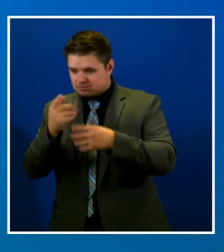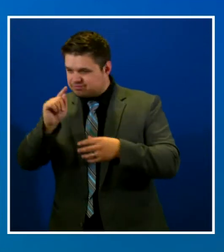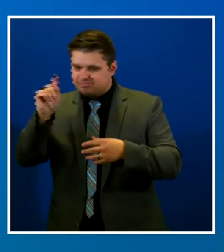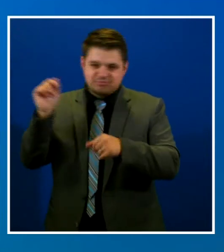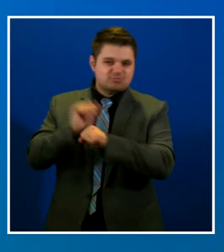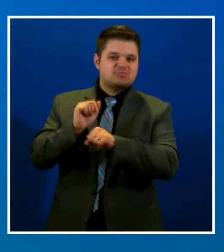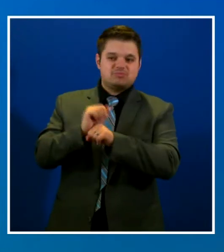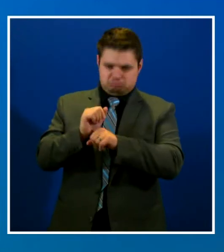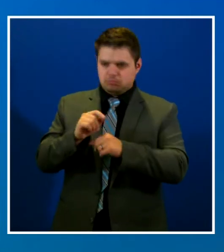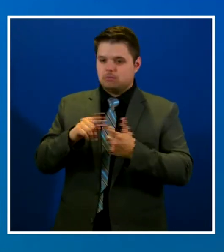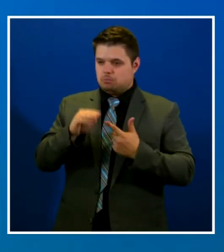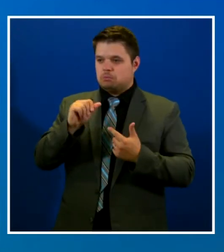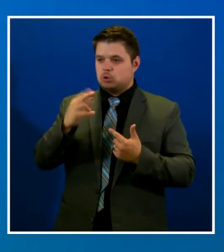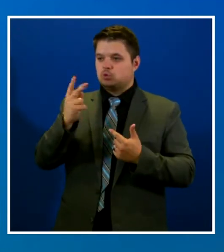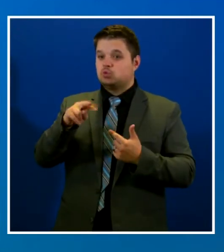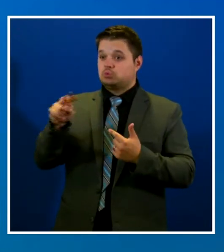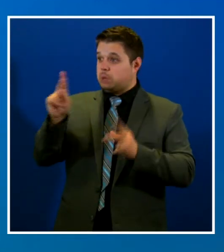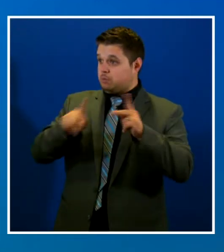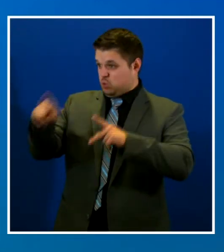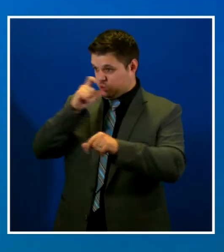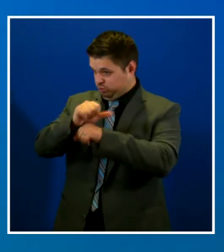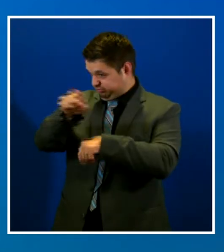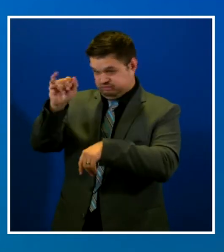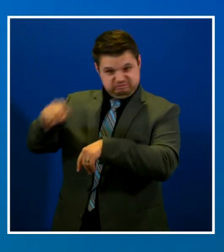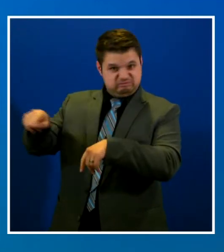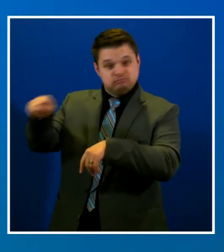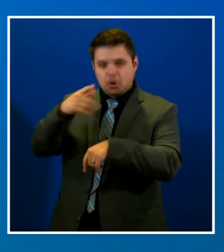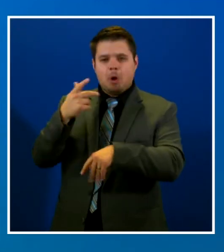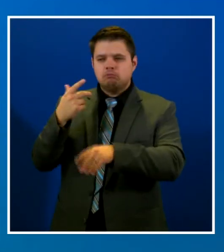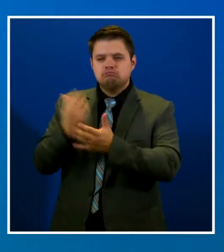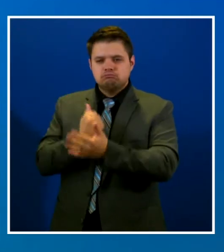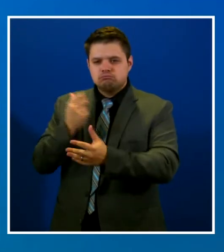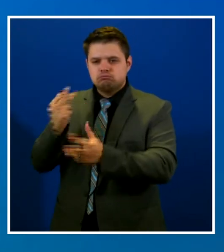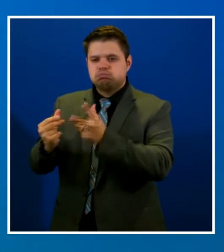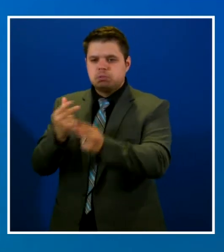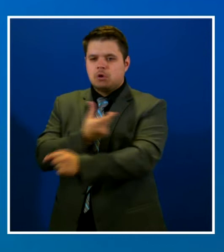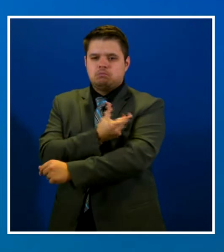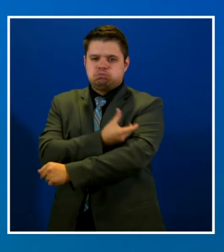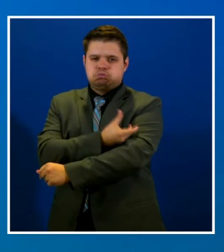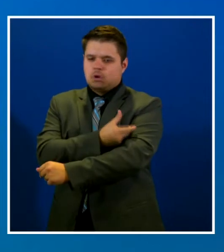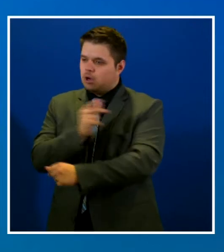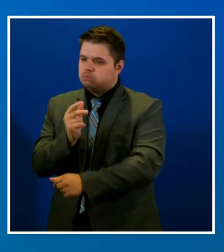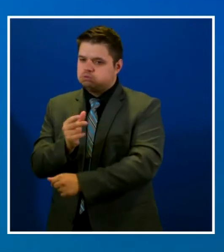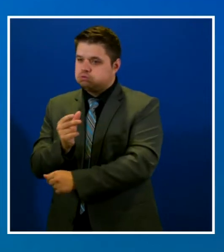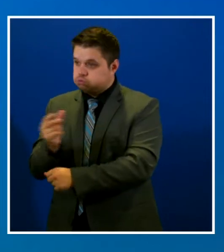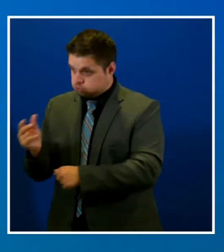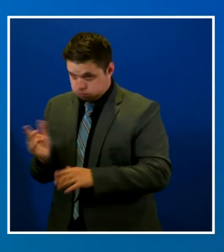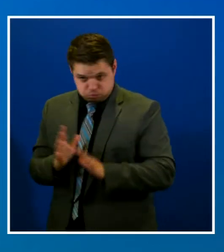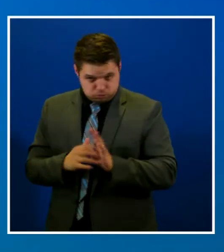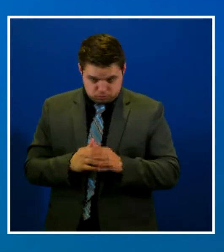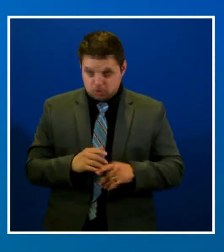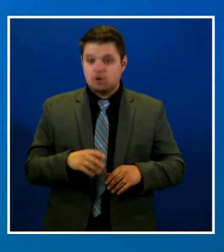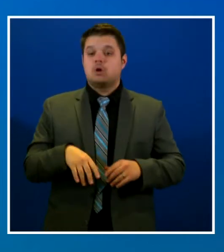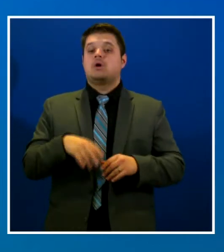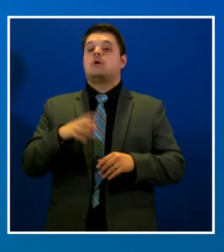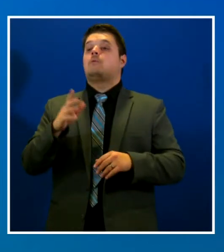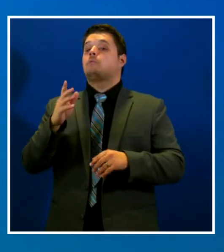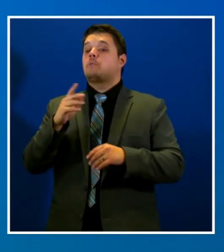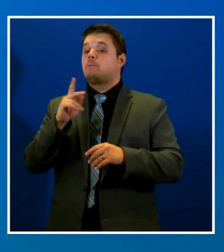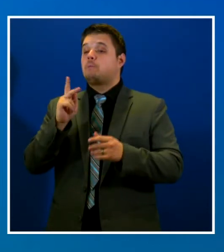This tier will also include individuals over the age of 16, who are pregnant or have a disability that puts them in a